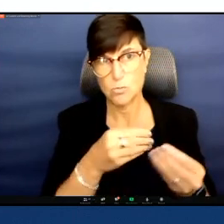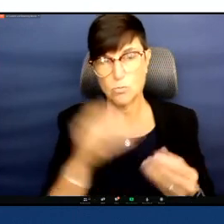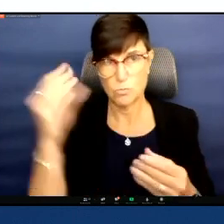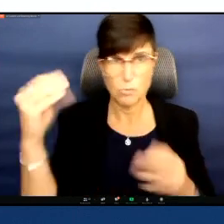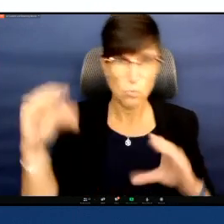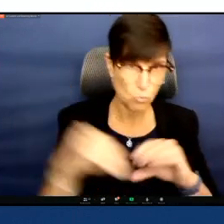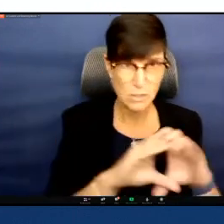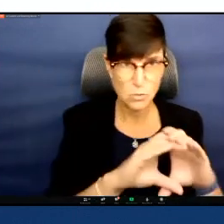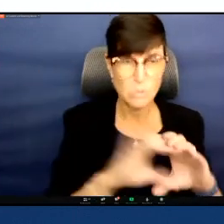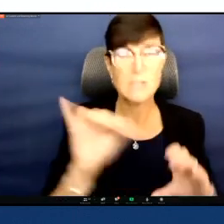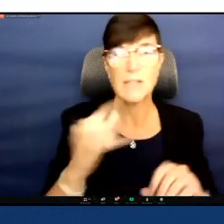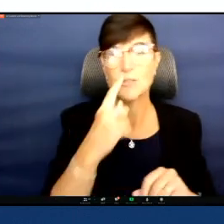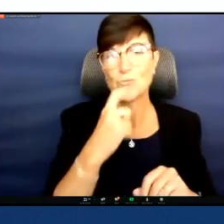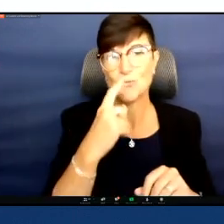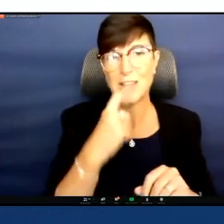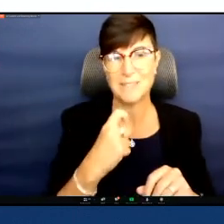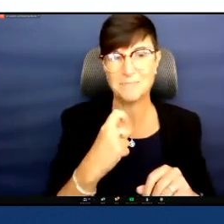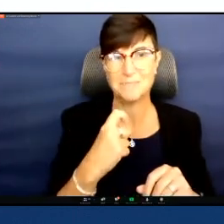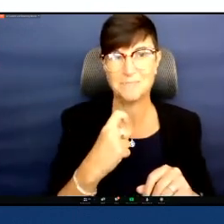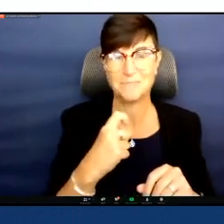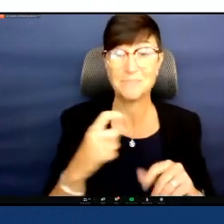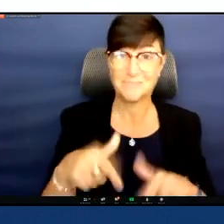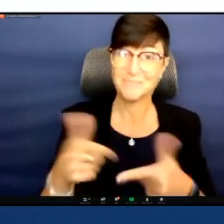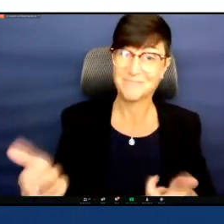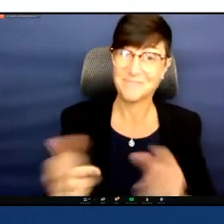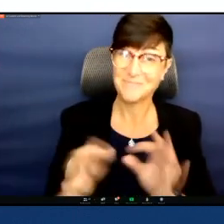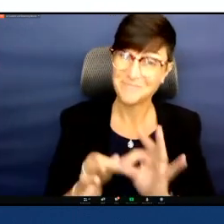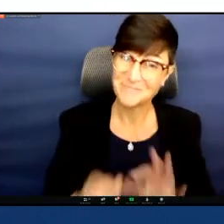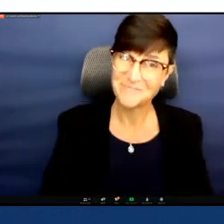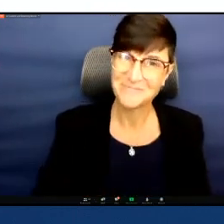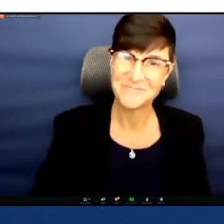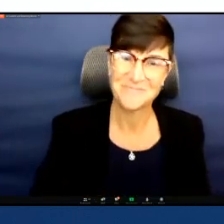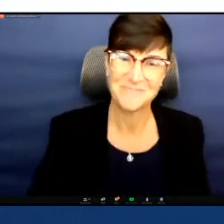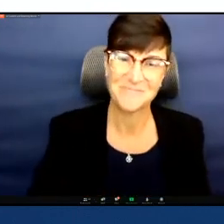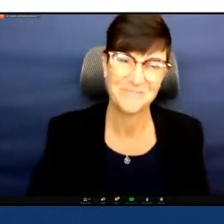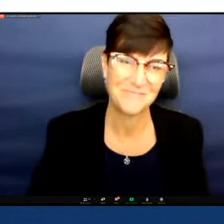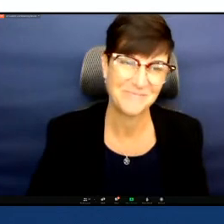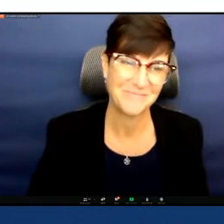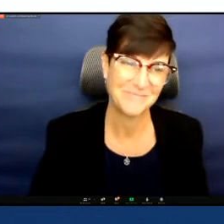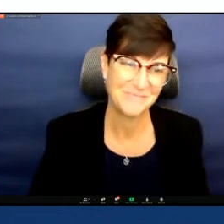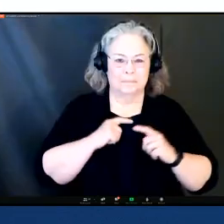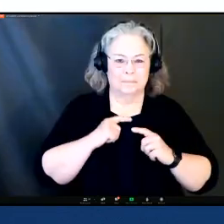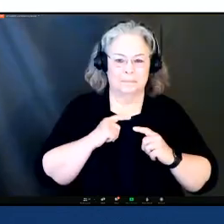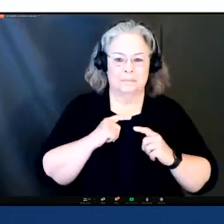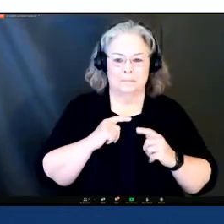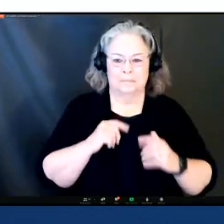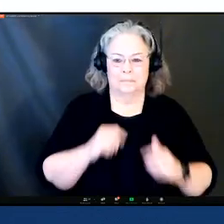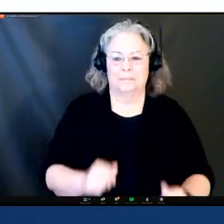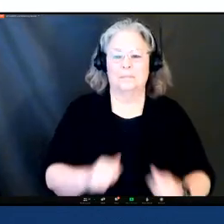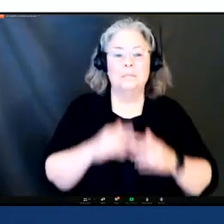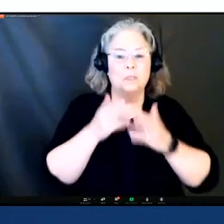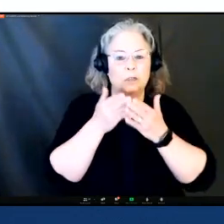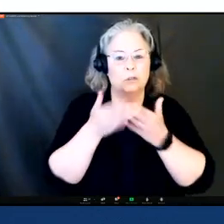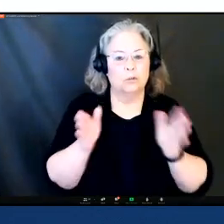I'm looking at the first two, which represent the bulk of general fund spending. You can see that in Health and Human Services.